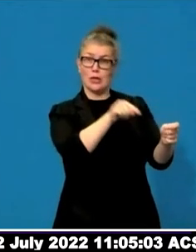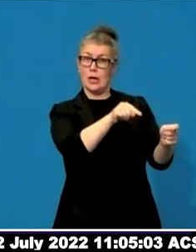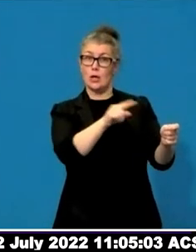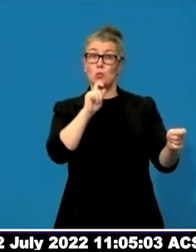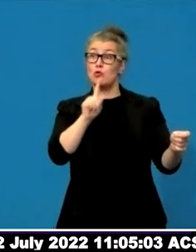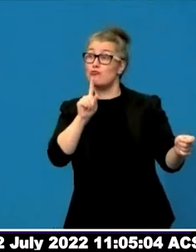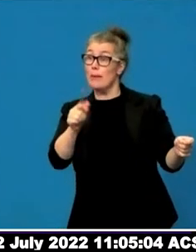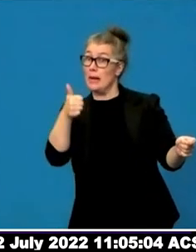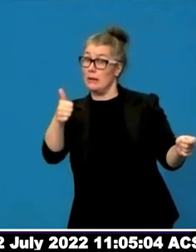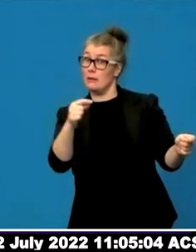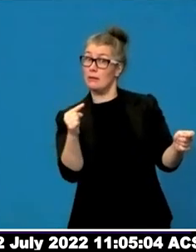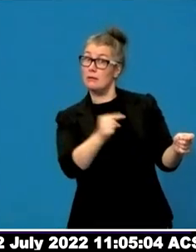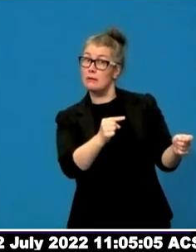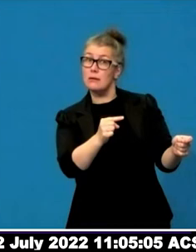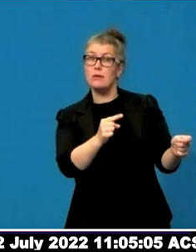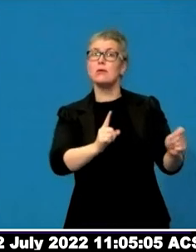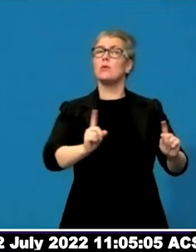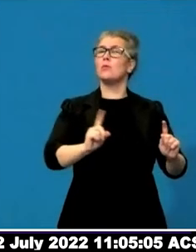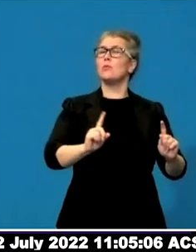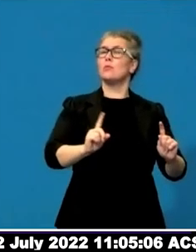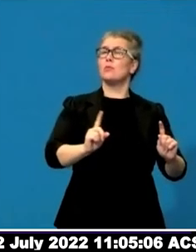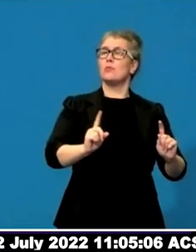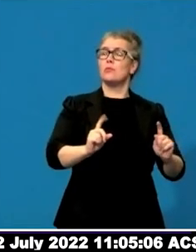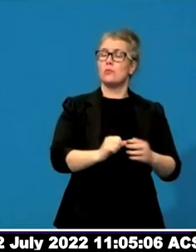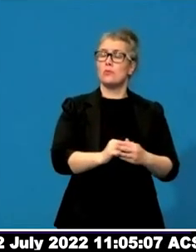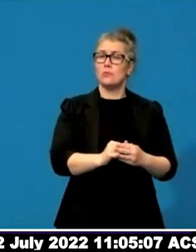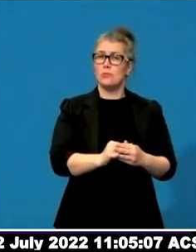Again, a really complex question.